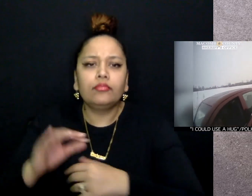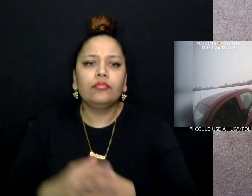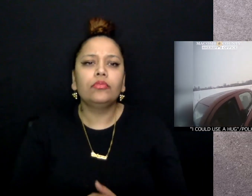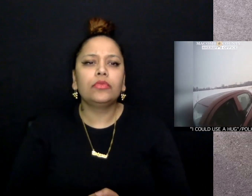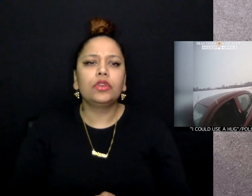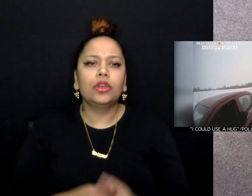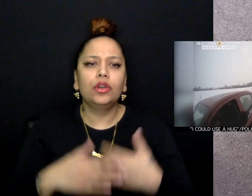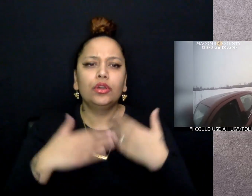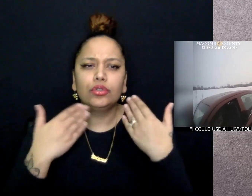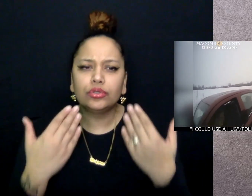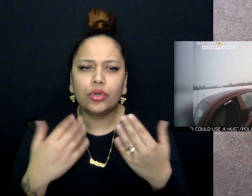the kittens